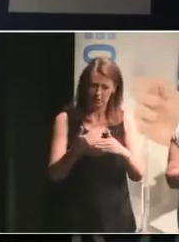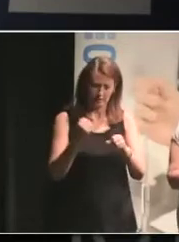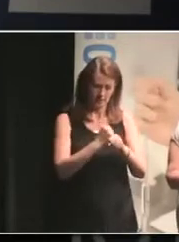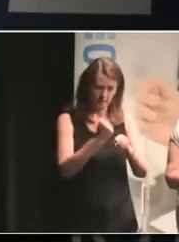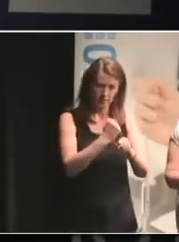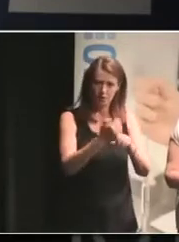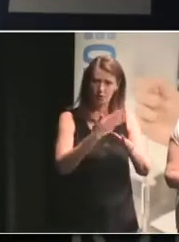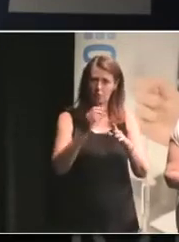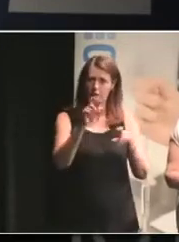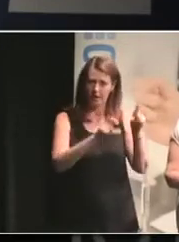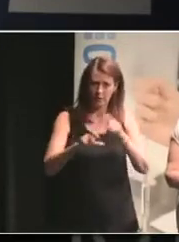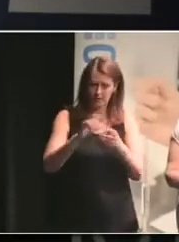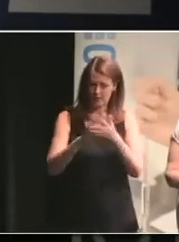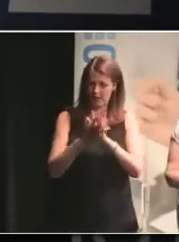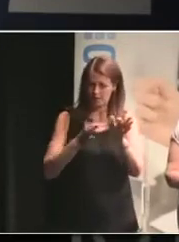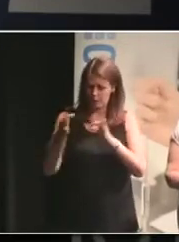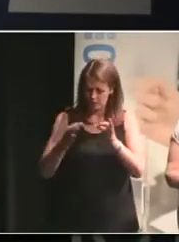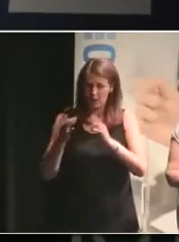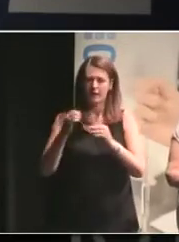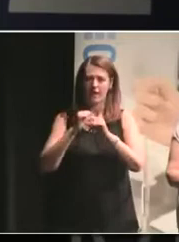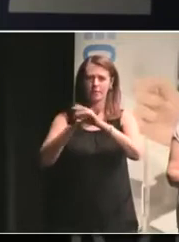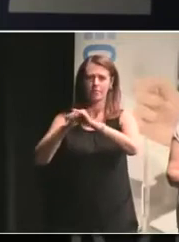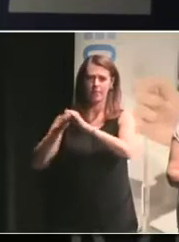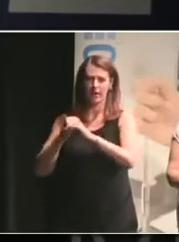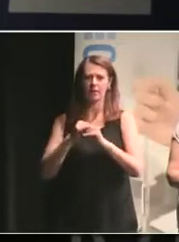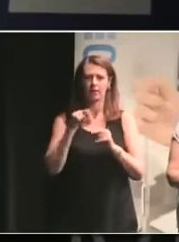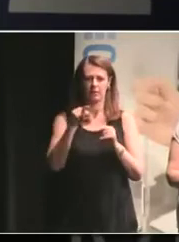and the way that we design and market products and this is where green chemistry comes in.